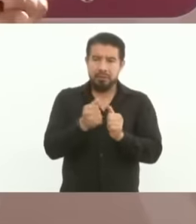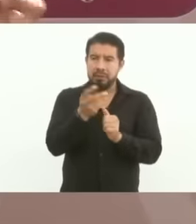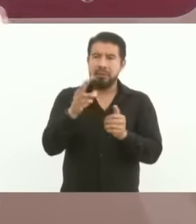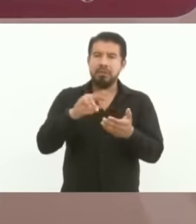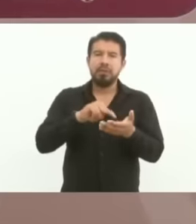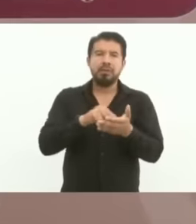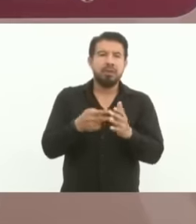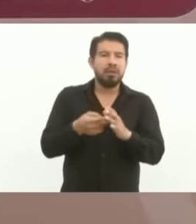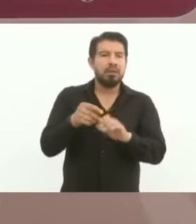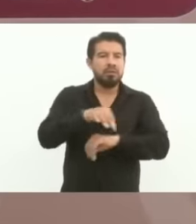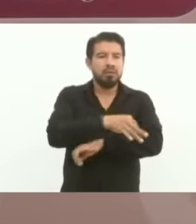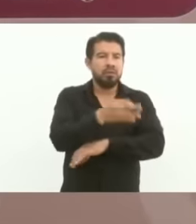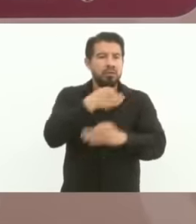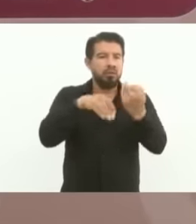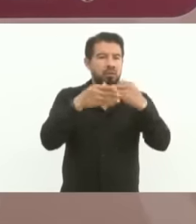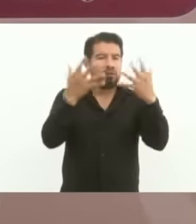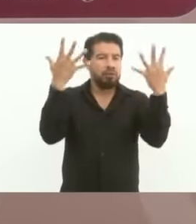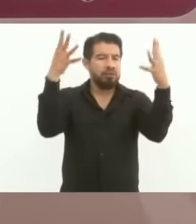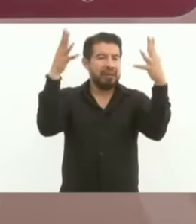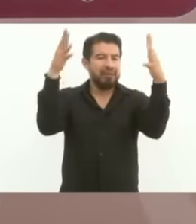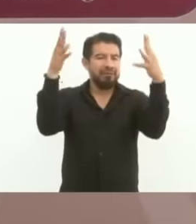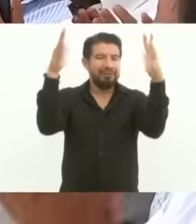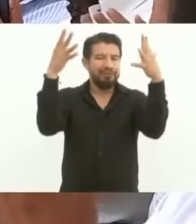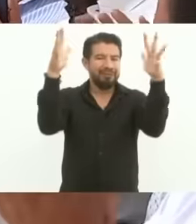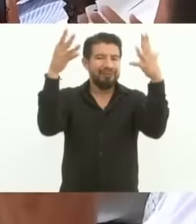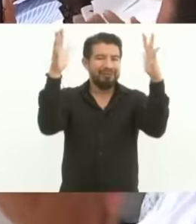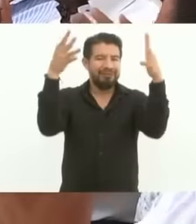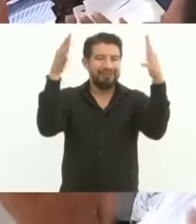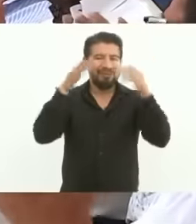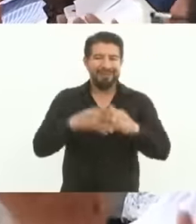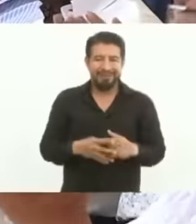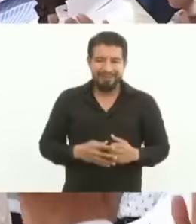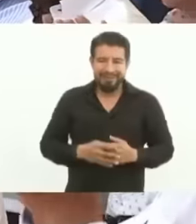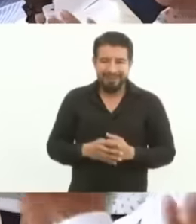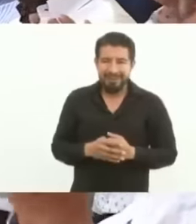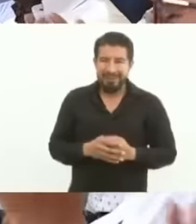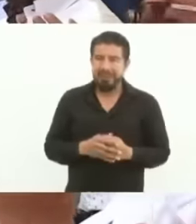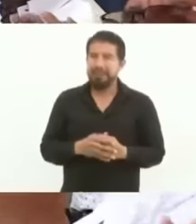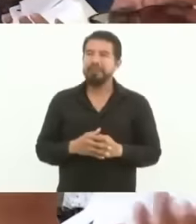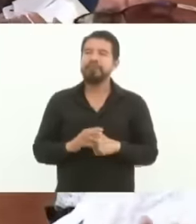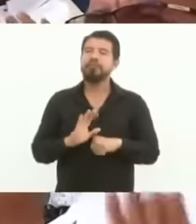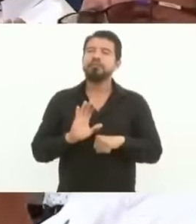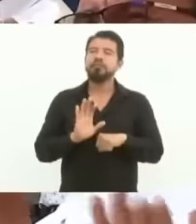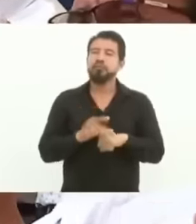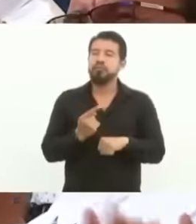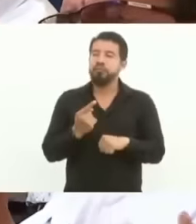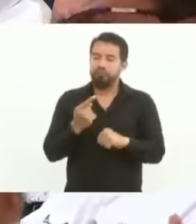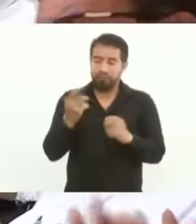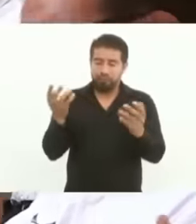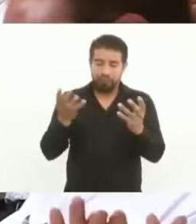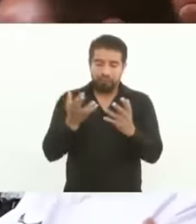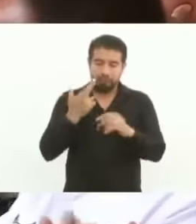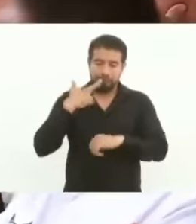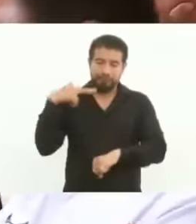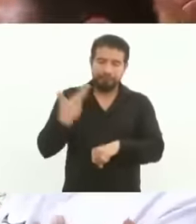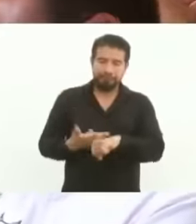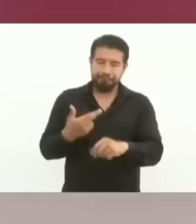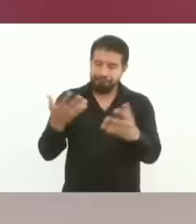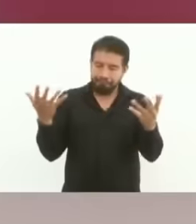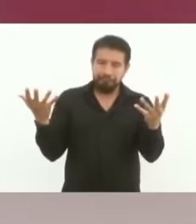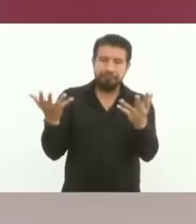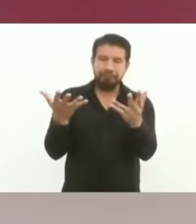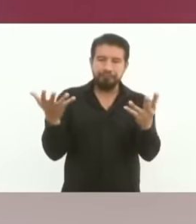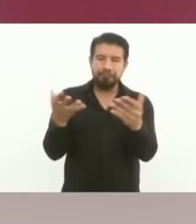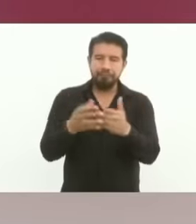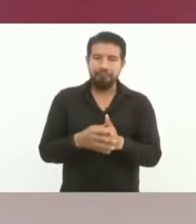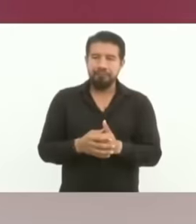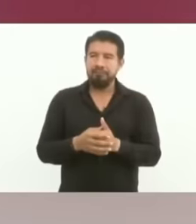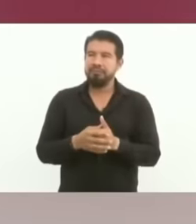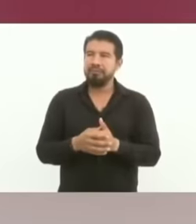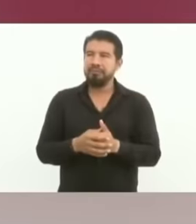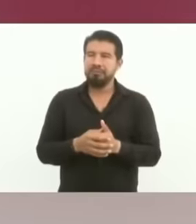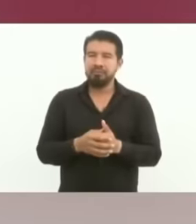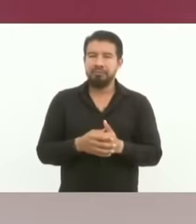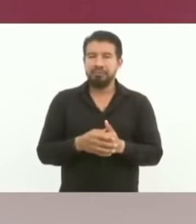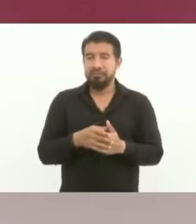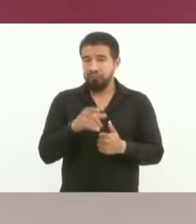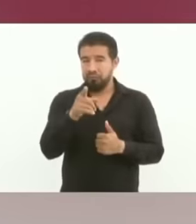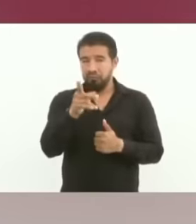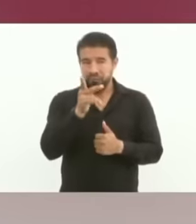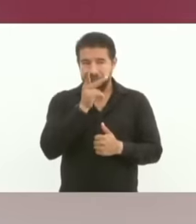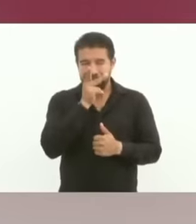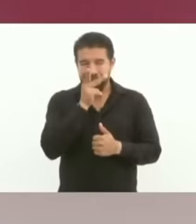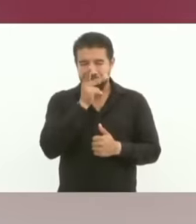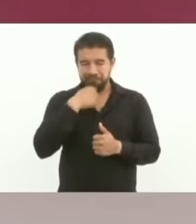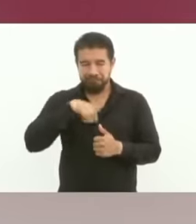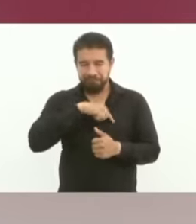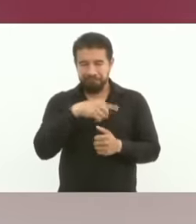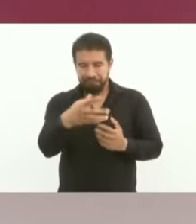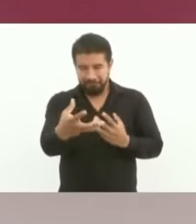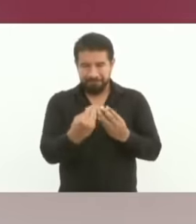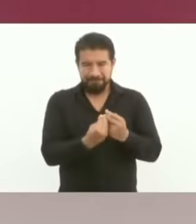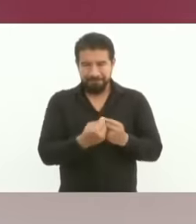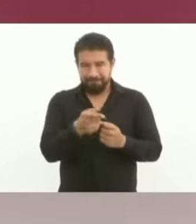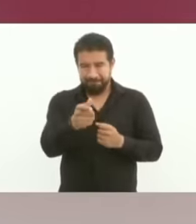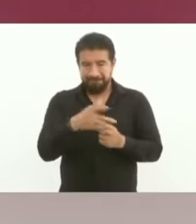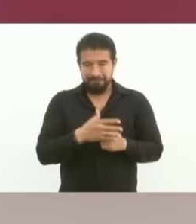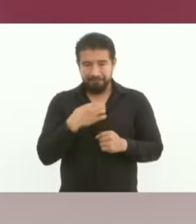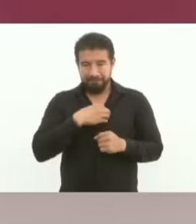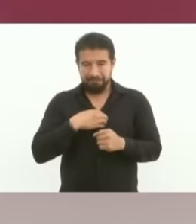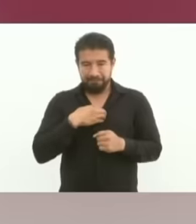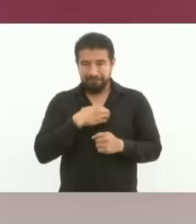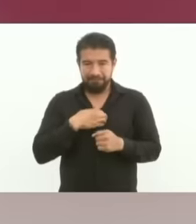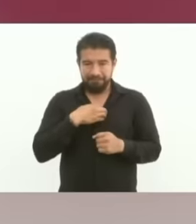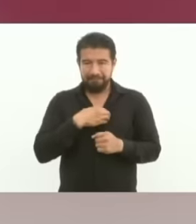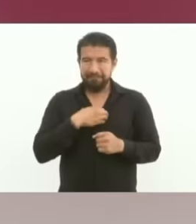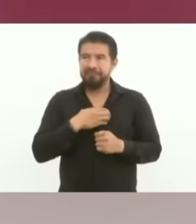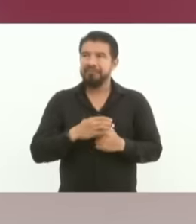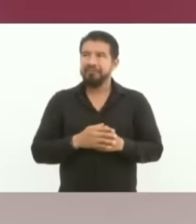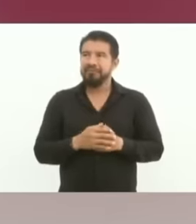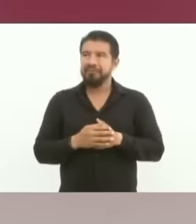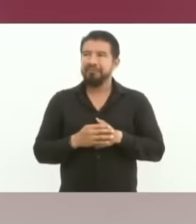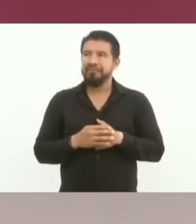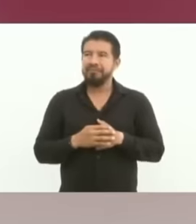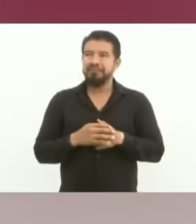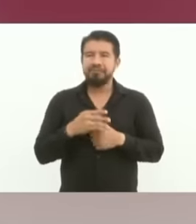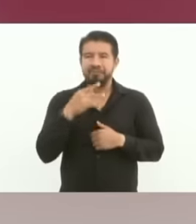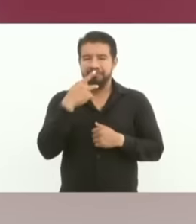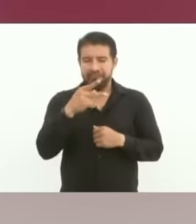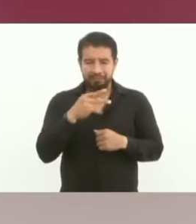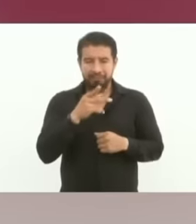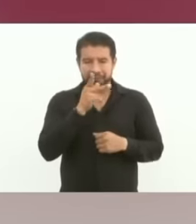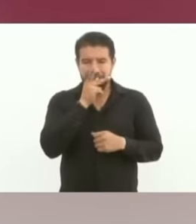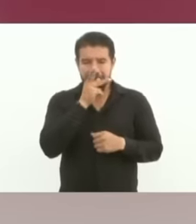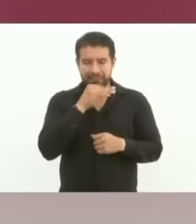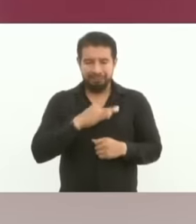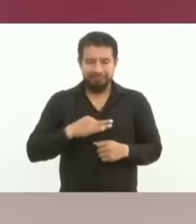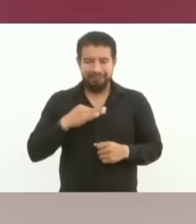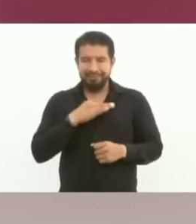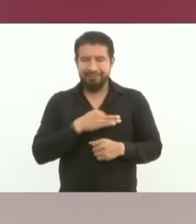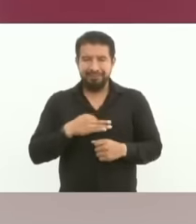them for acting responsibly, your dad is very happy with us, he is very happy because